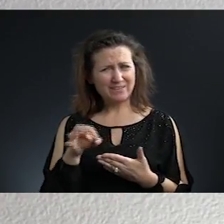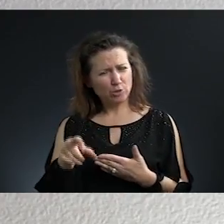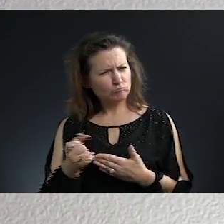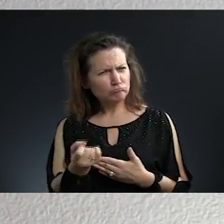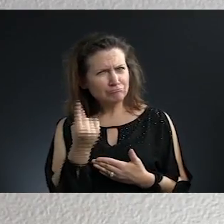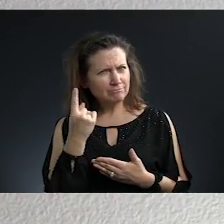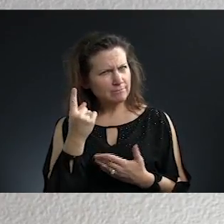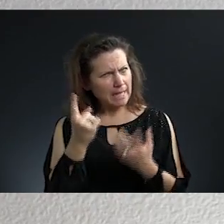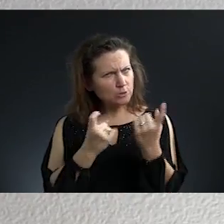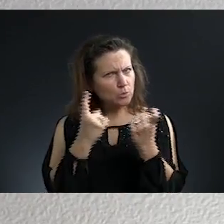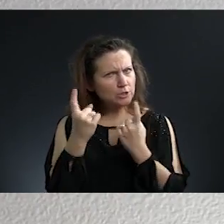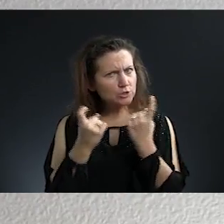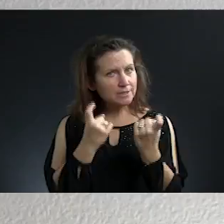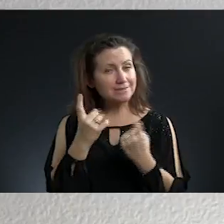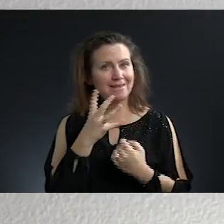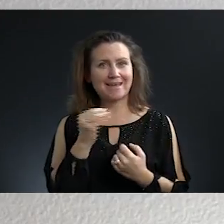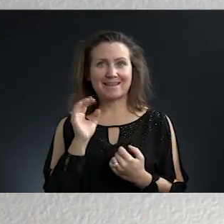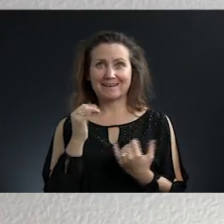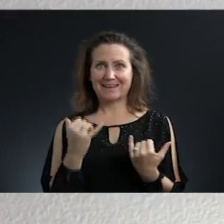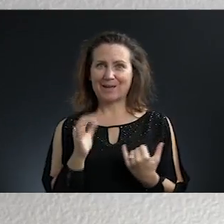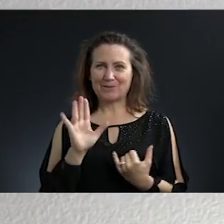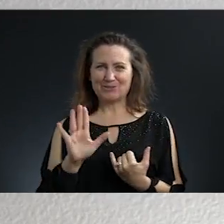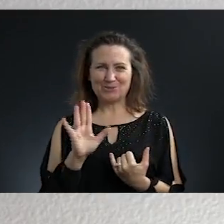Then this is your opportunity to make a motion